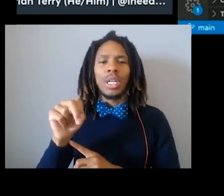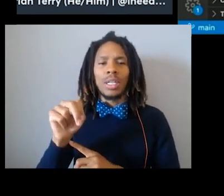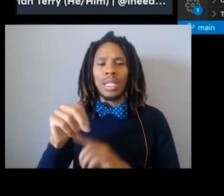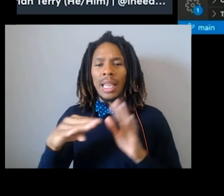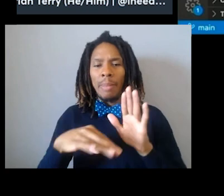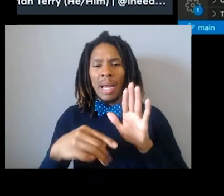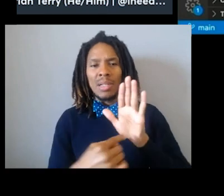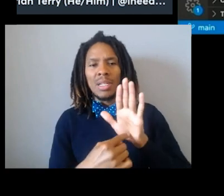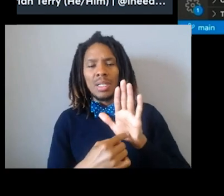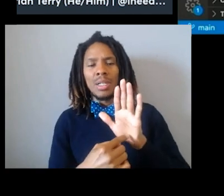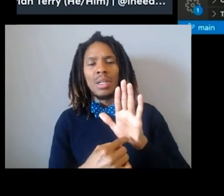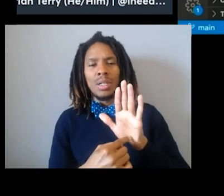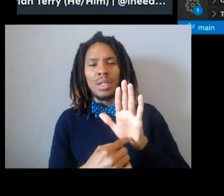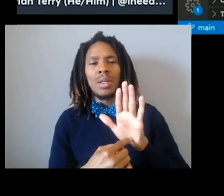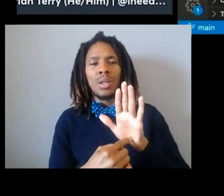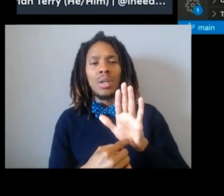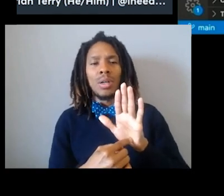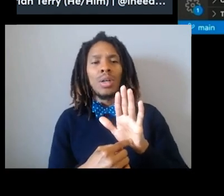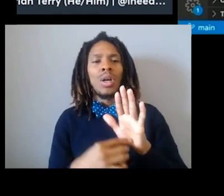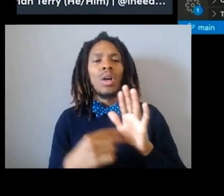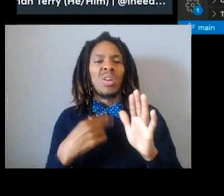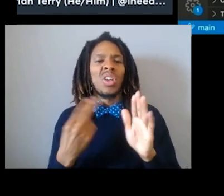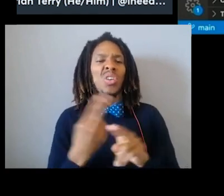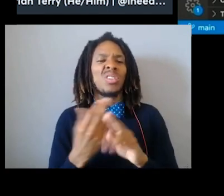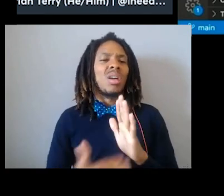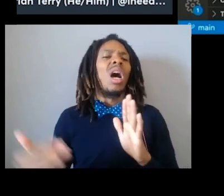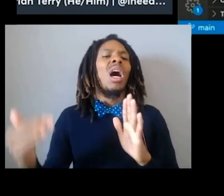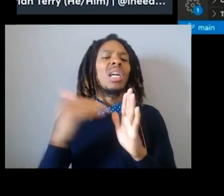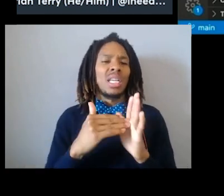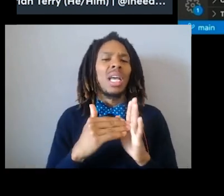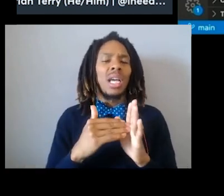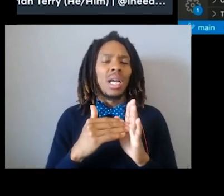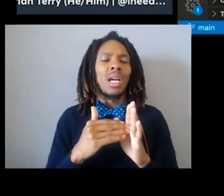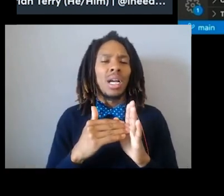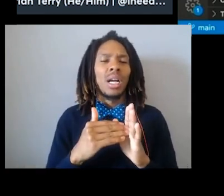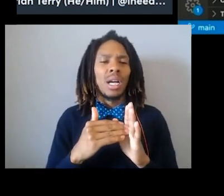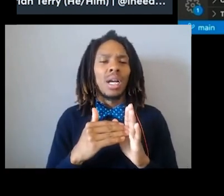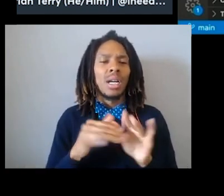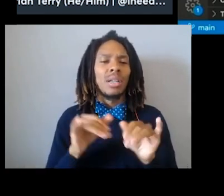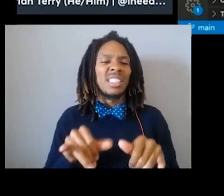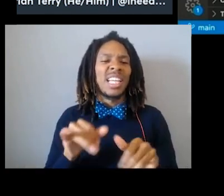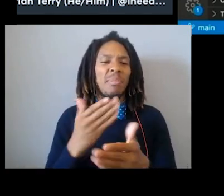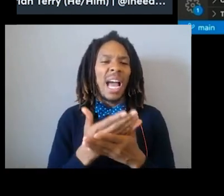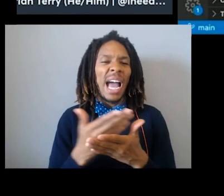So this way we're gonna reuse the same item, DynamoDB.